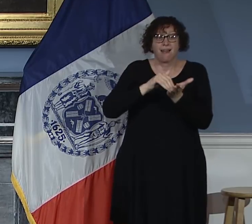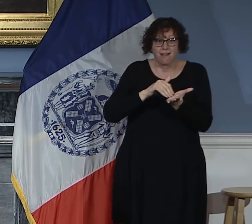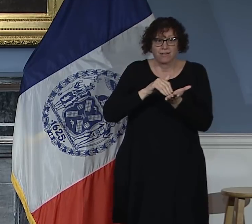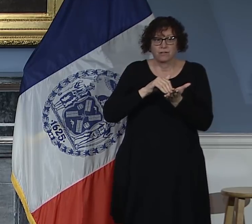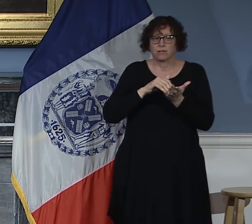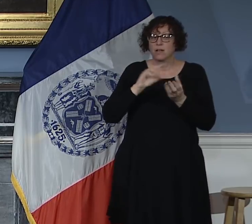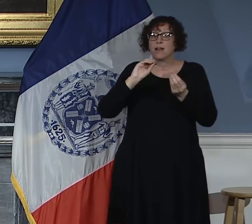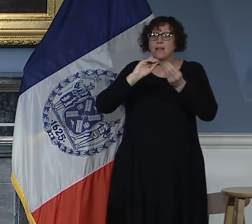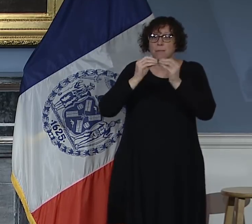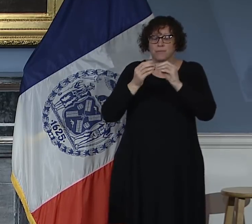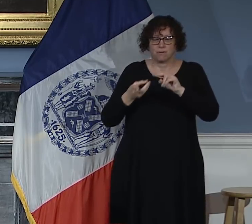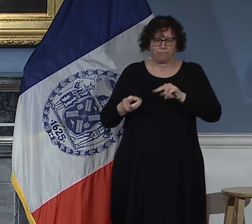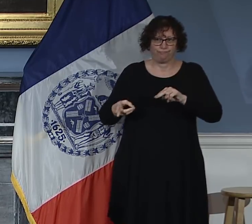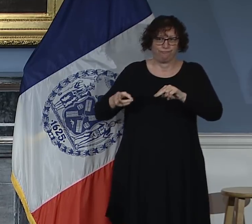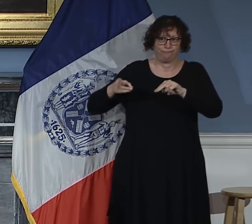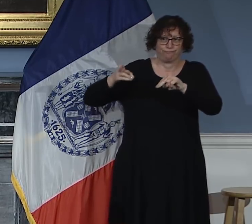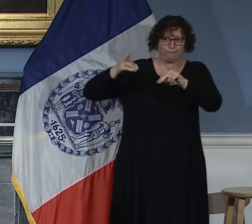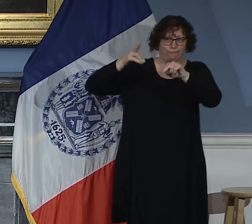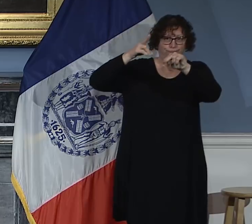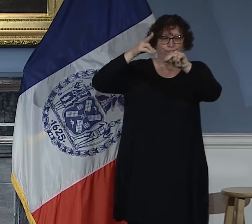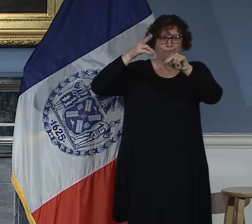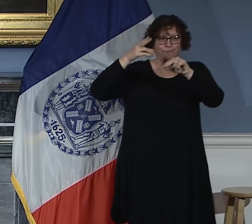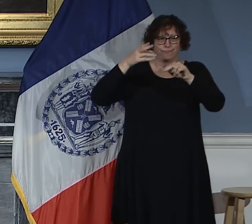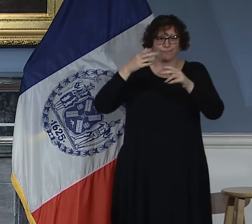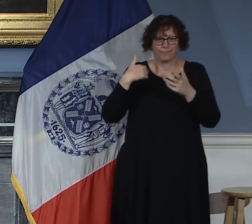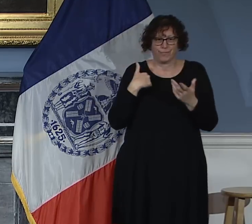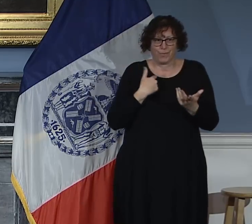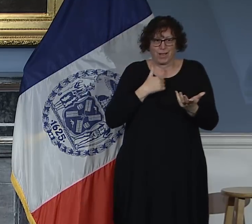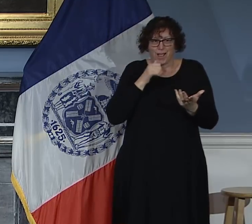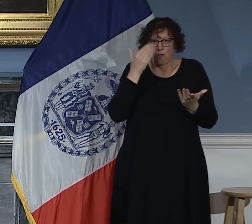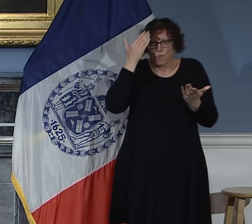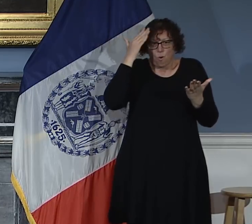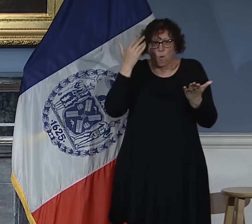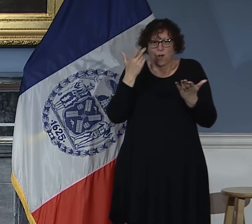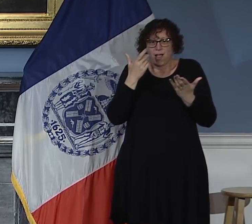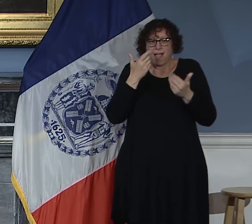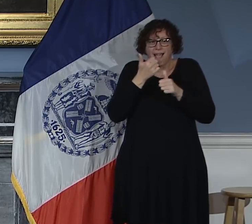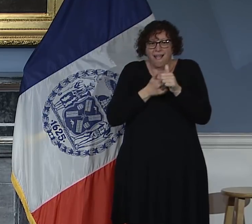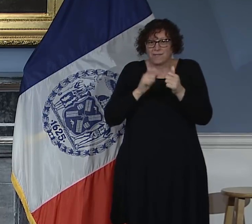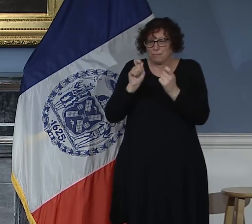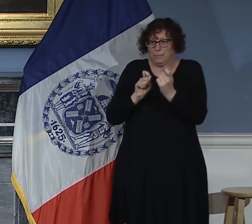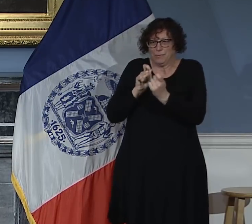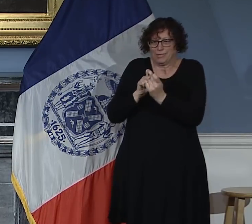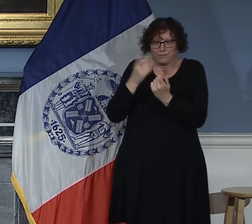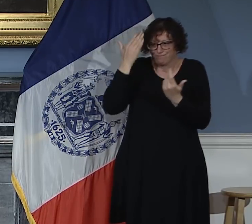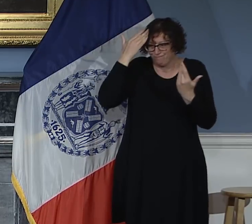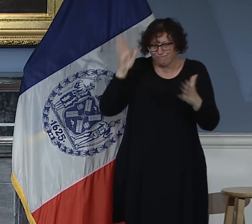GROWING, IT'S HARDER TO SPECIFICALLY CONFIRM EXACTLY WHO IS WHERE, OBVIOUSLY. I HAVE NOT BEEN